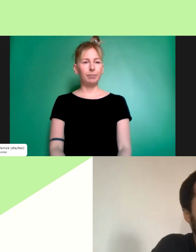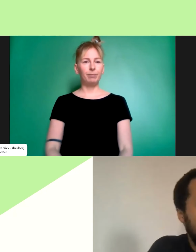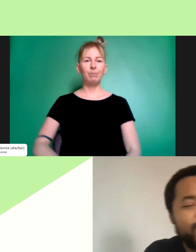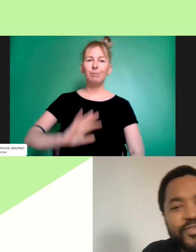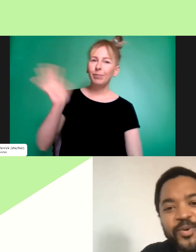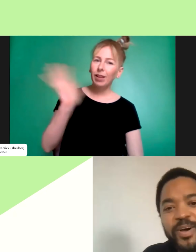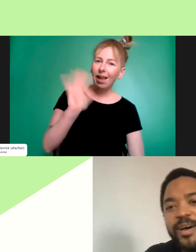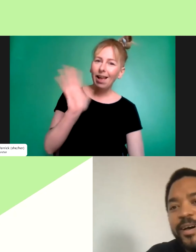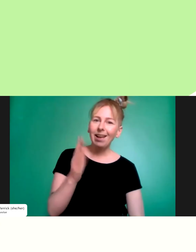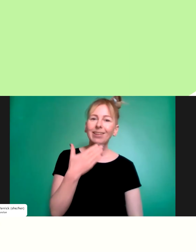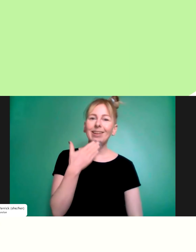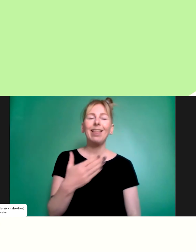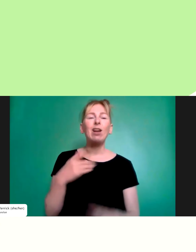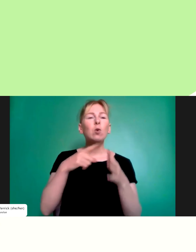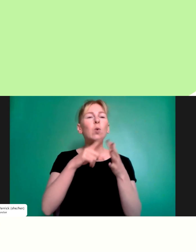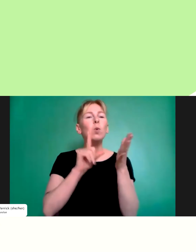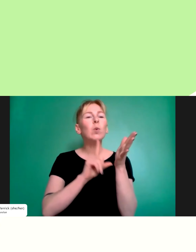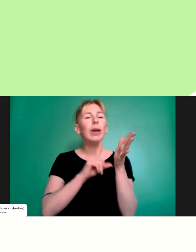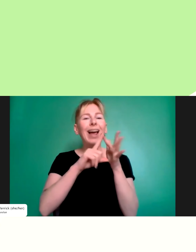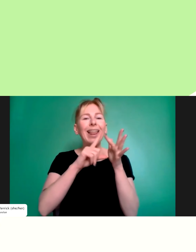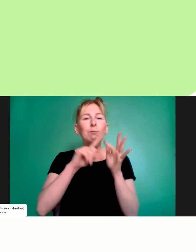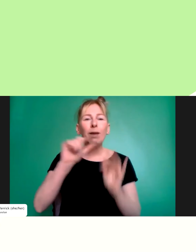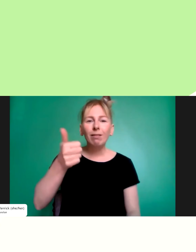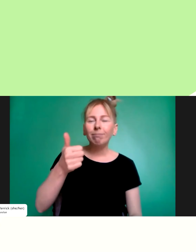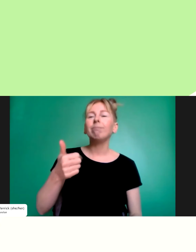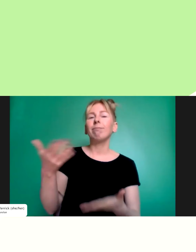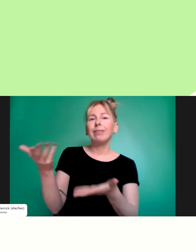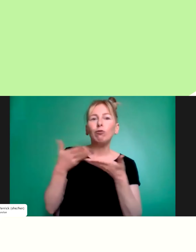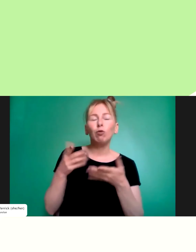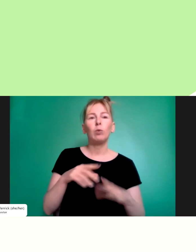for that intro, and hello to everybody. It's kind of strange, who can't see any of